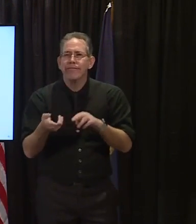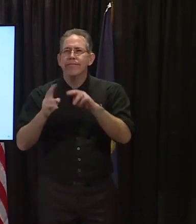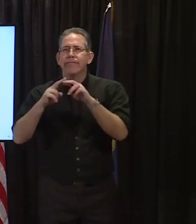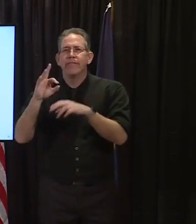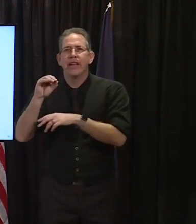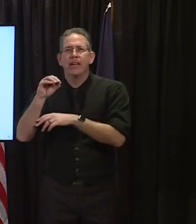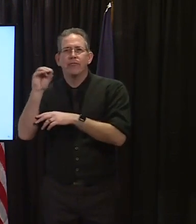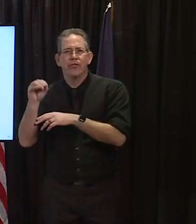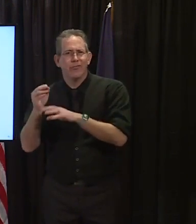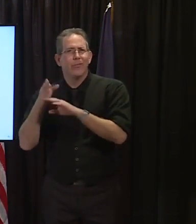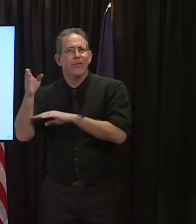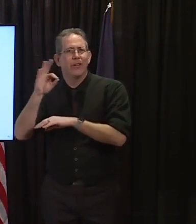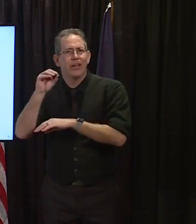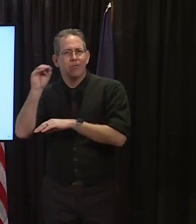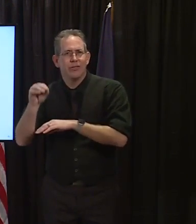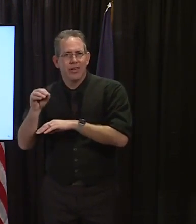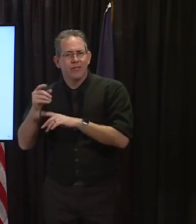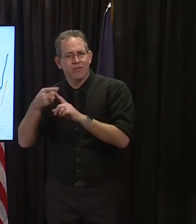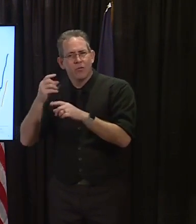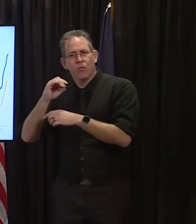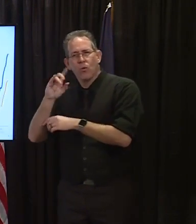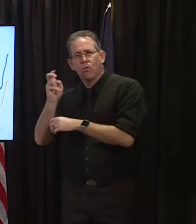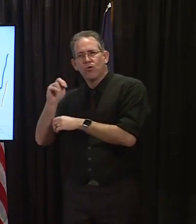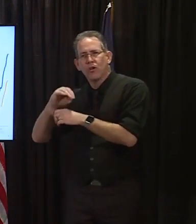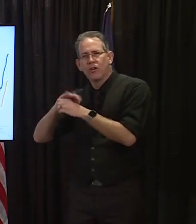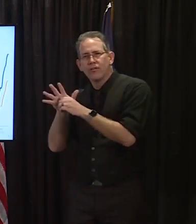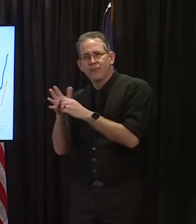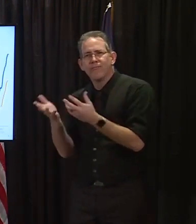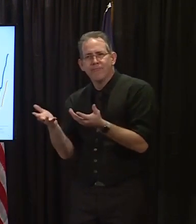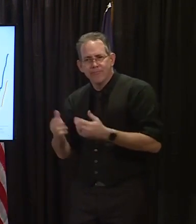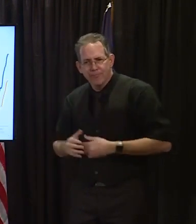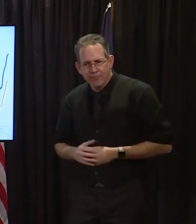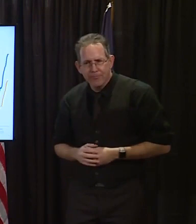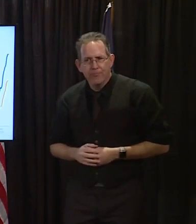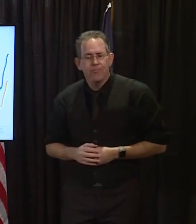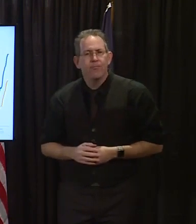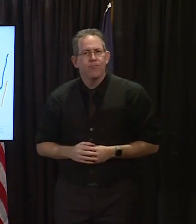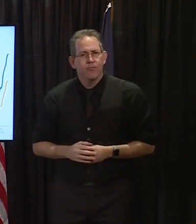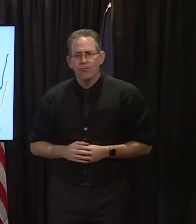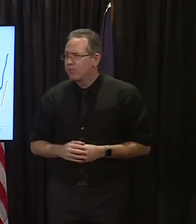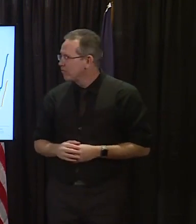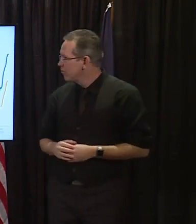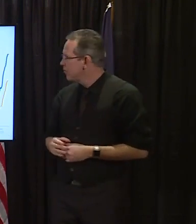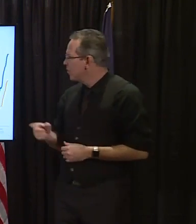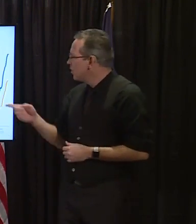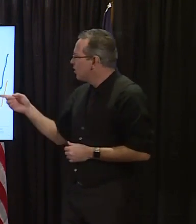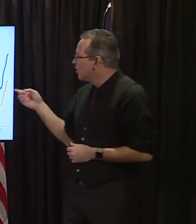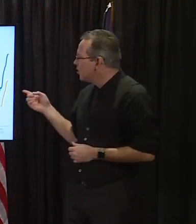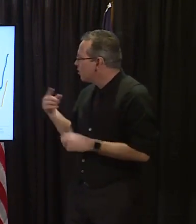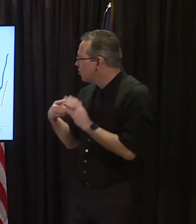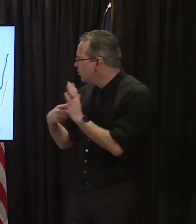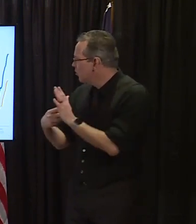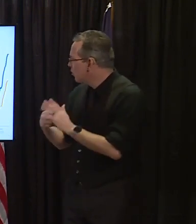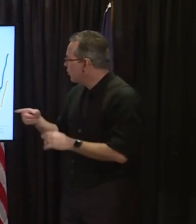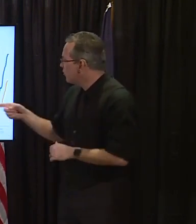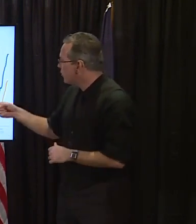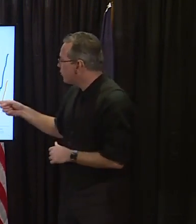the region. And then when we look at that impact that omicron is having across the country and compare some of the metro areas to the non metro areas,